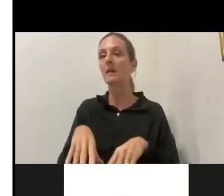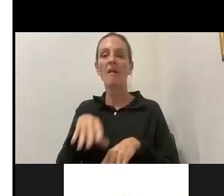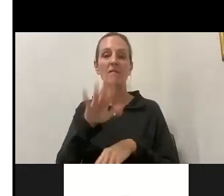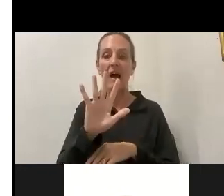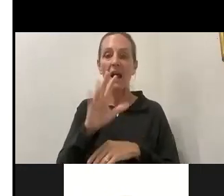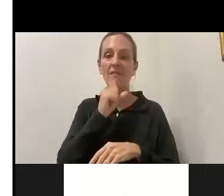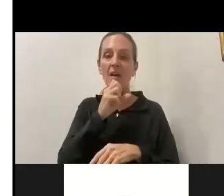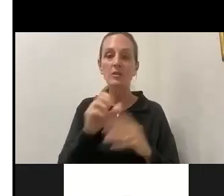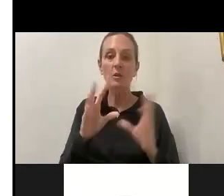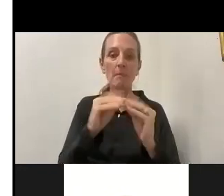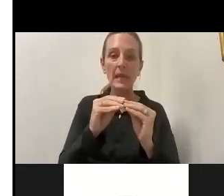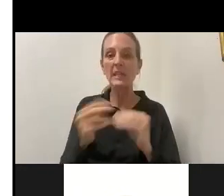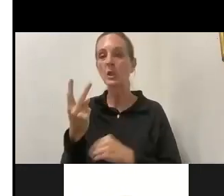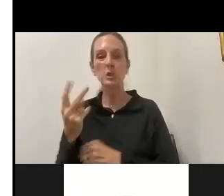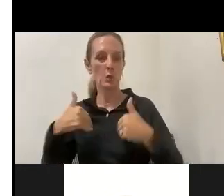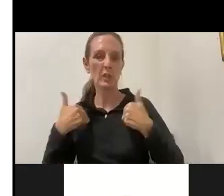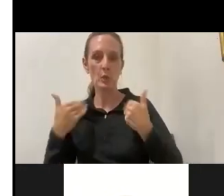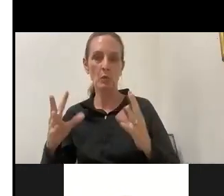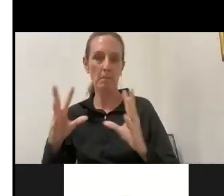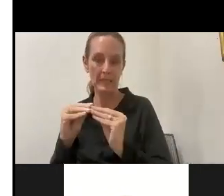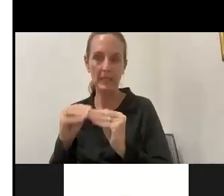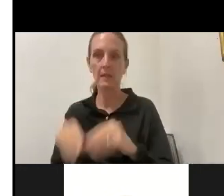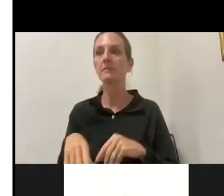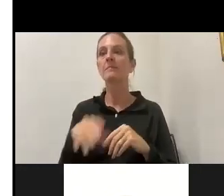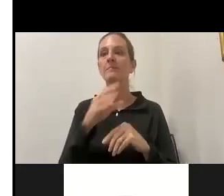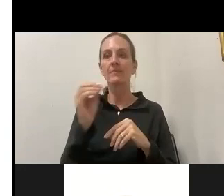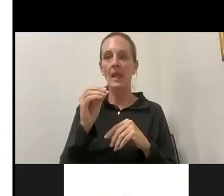Three members of the organization will attend the annual workshop in 2021, so you might put